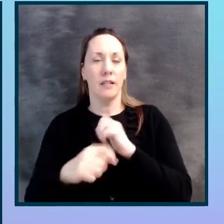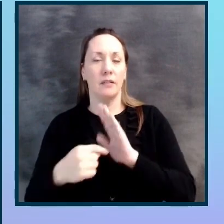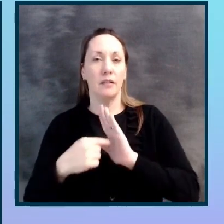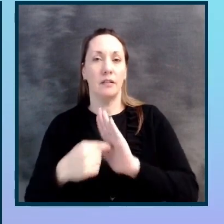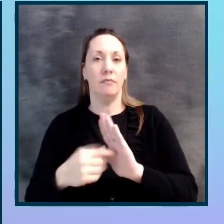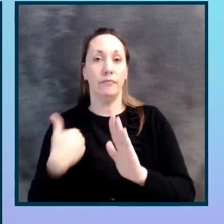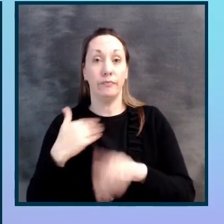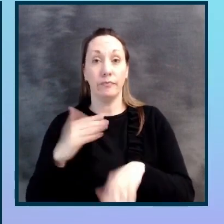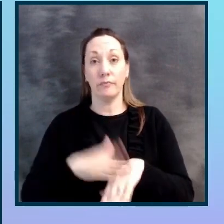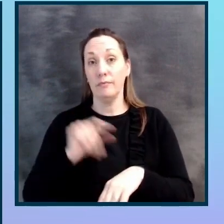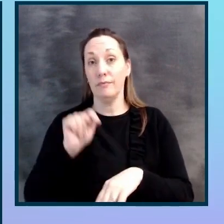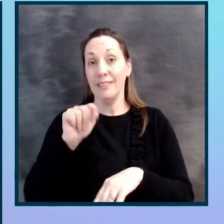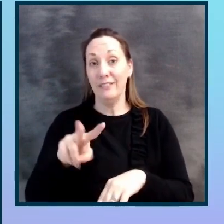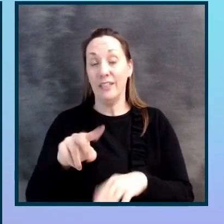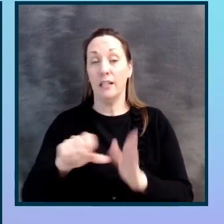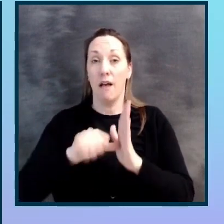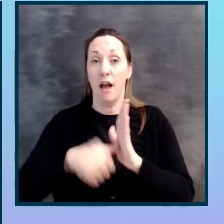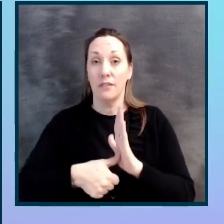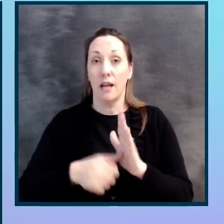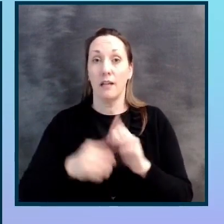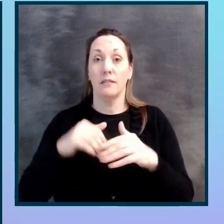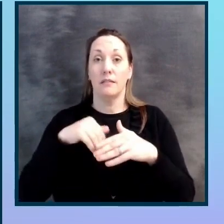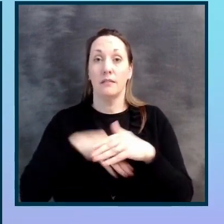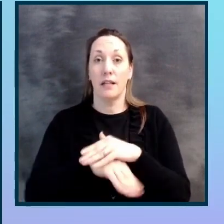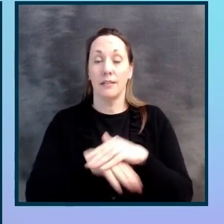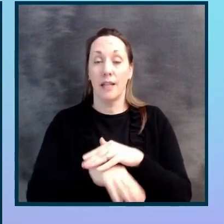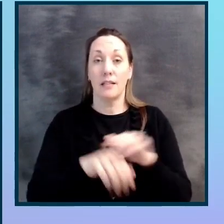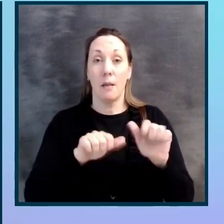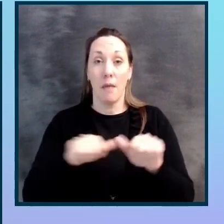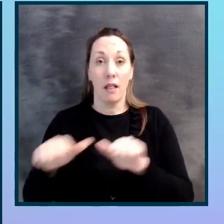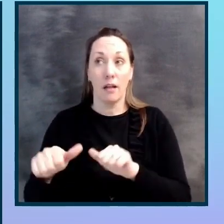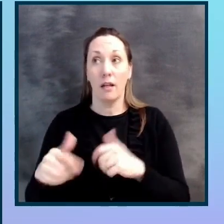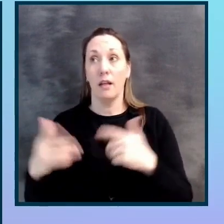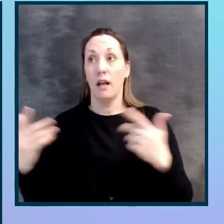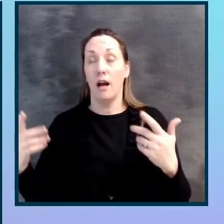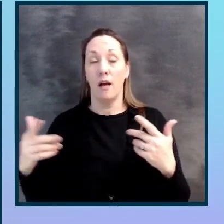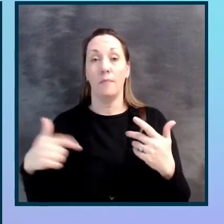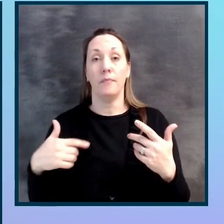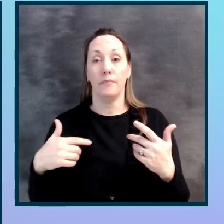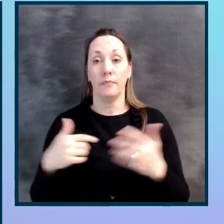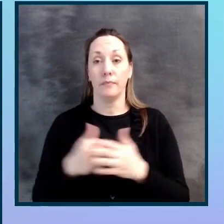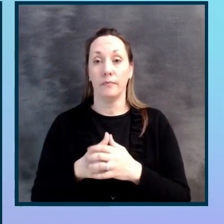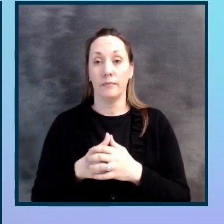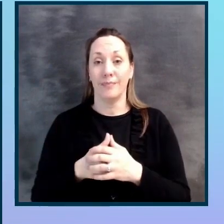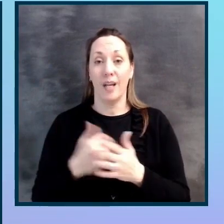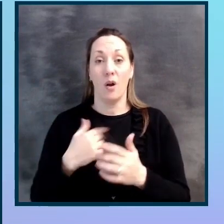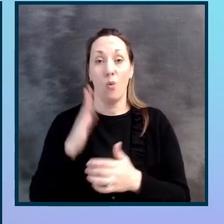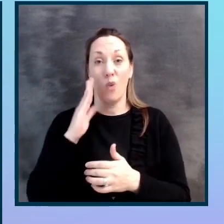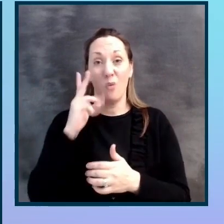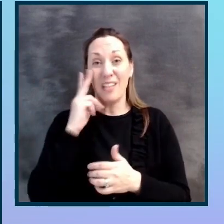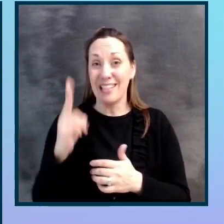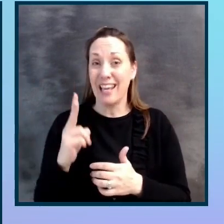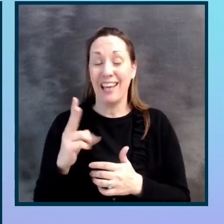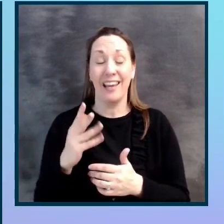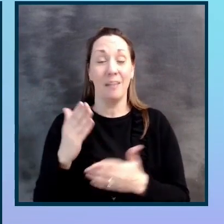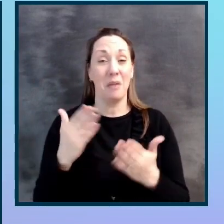that put an emphasis on accessibility. You know, we're gonna see probably a best Oscar now this year